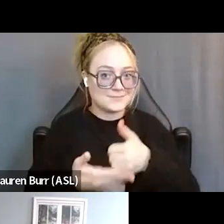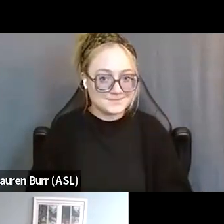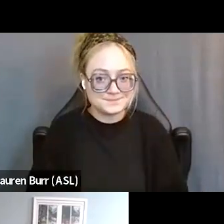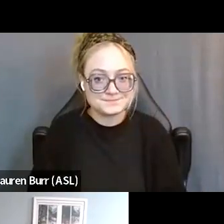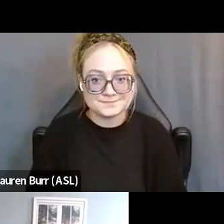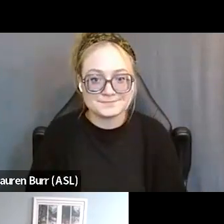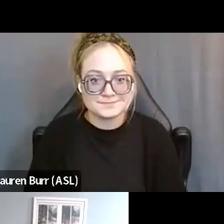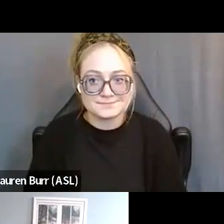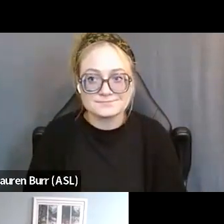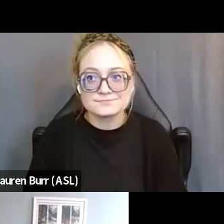that question, excuse me.